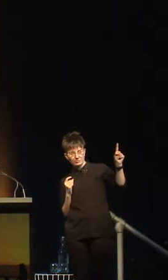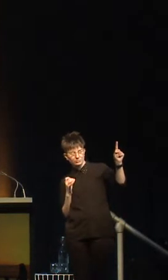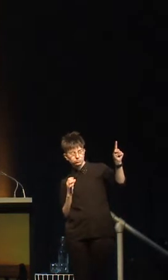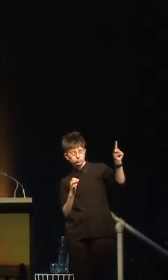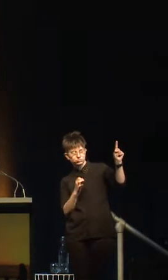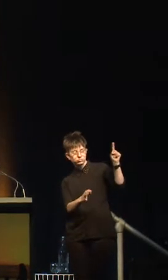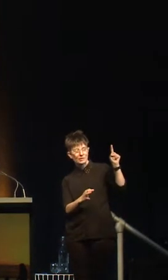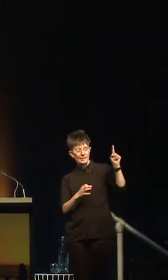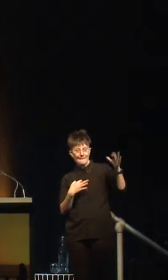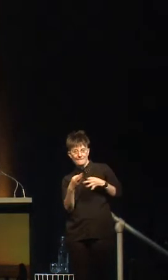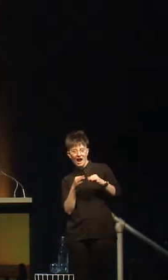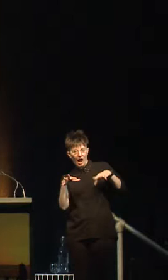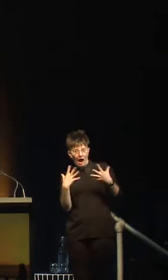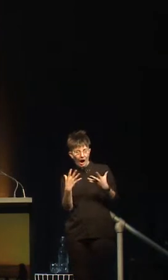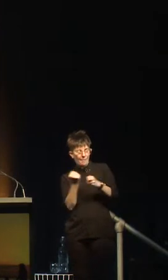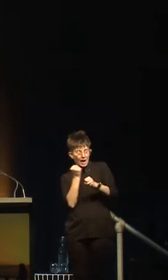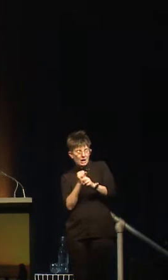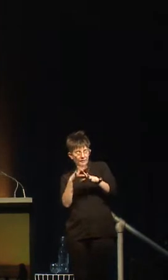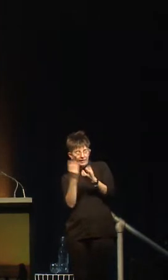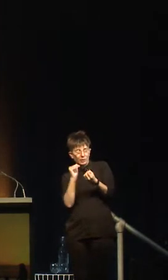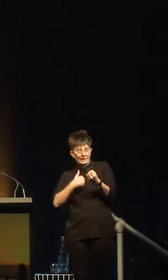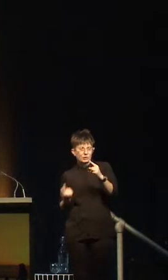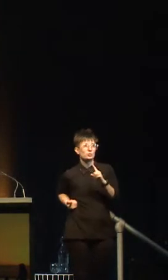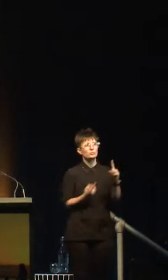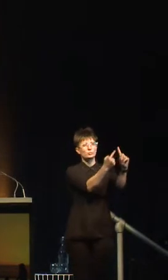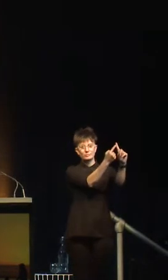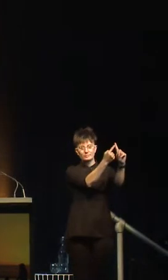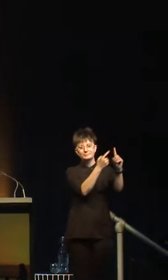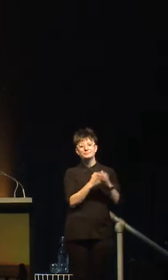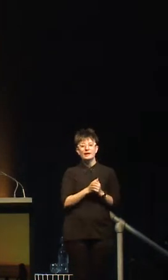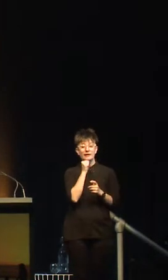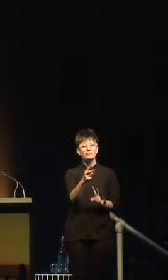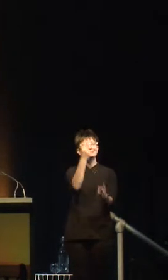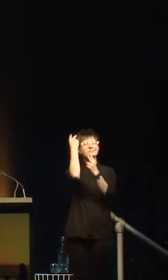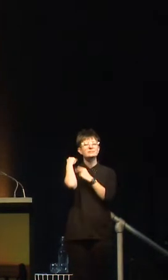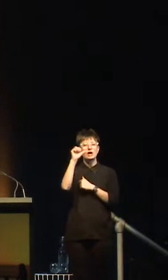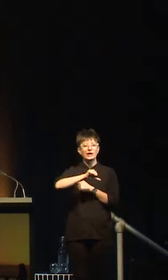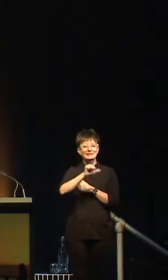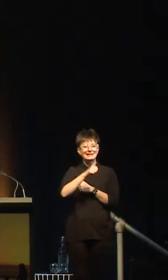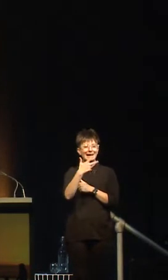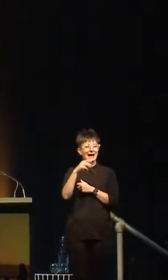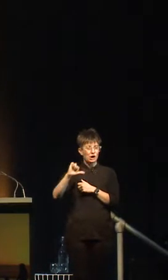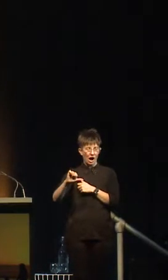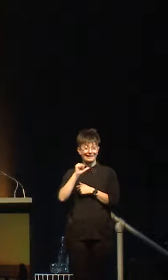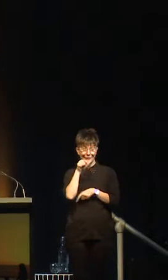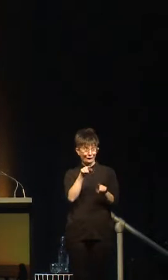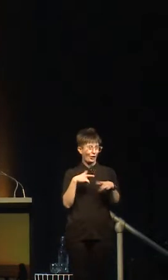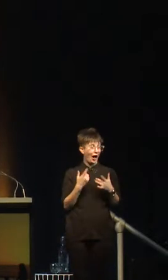And if you cast your mind back 30 years ago to 1989, those of you who were around then,